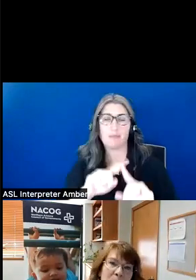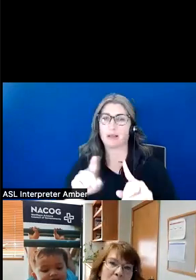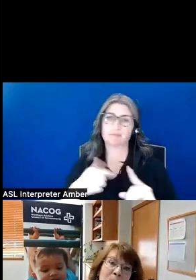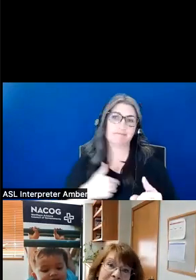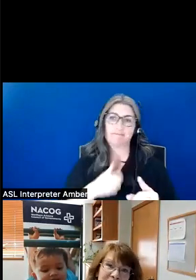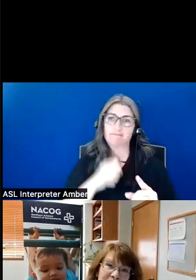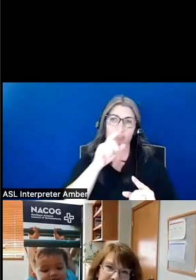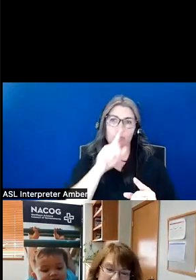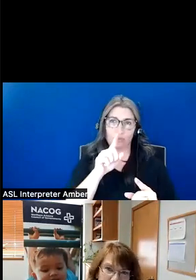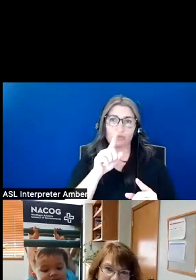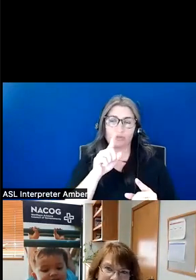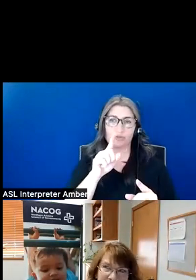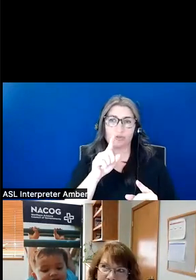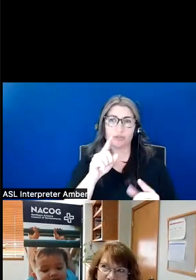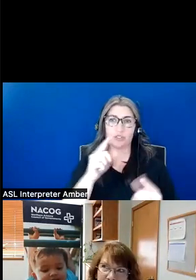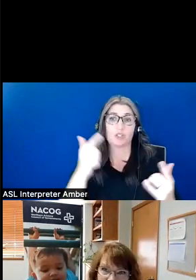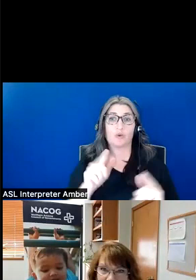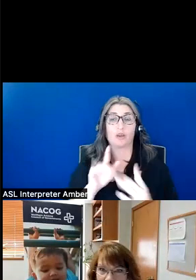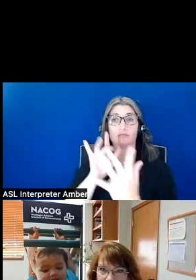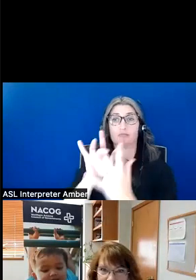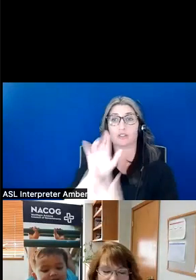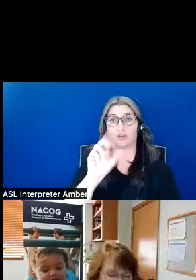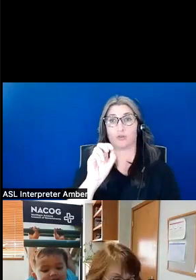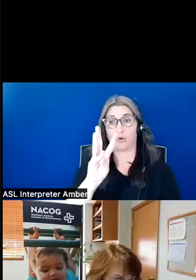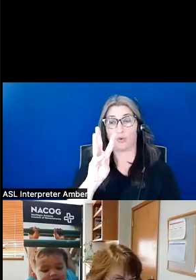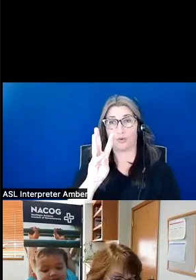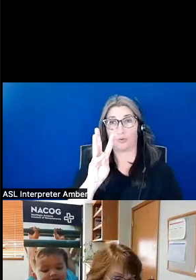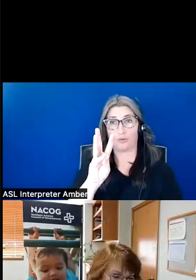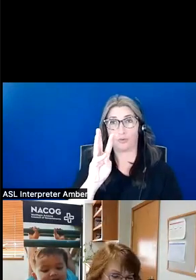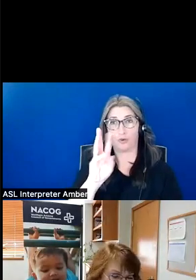So when we reached out to REL West, and we worked with Lenay and Tran, I'm telling you,